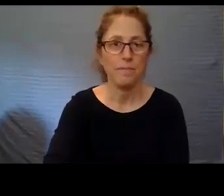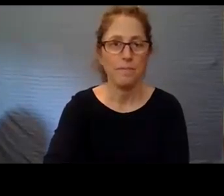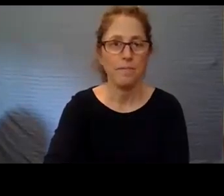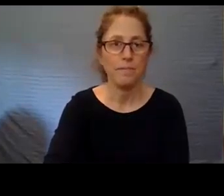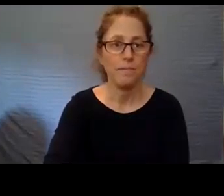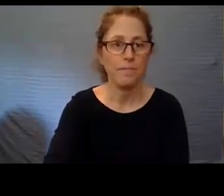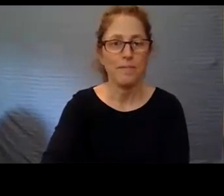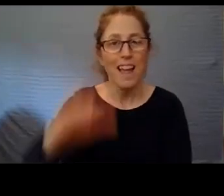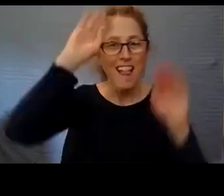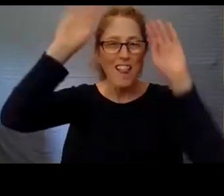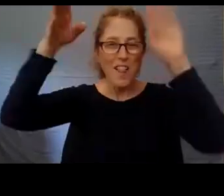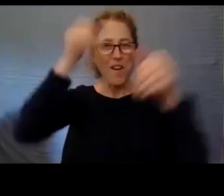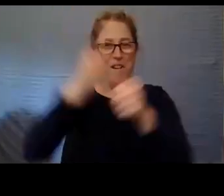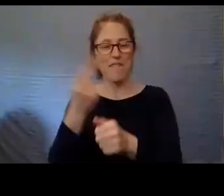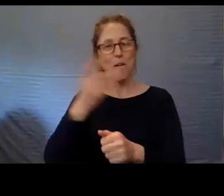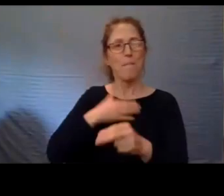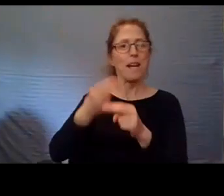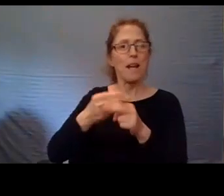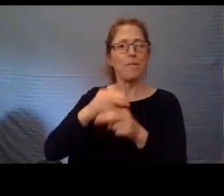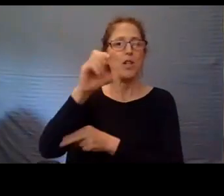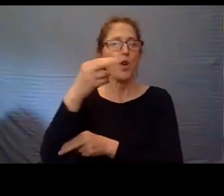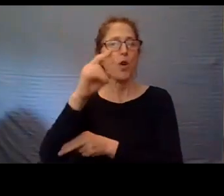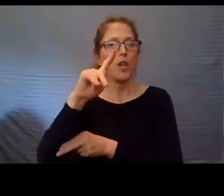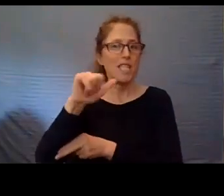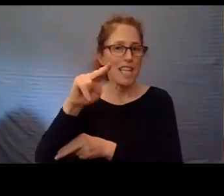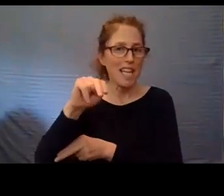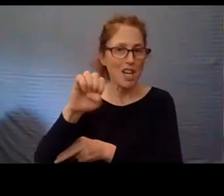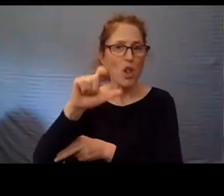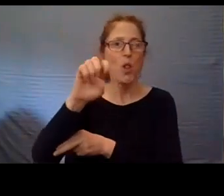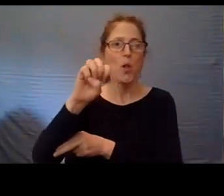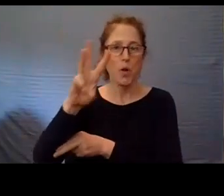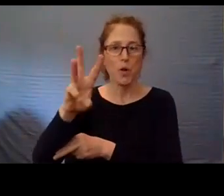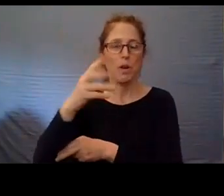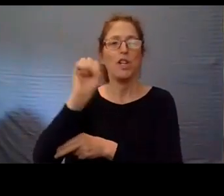Okay. Hello everyone! My name is Christine Lew, I use she/her pronouns, I'm the Director for the ASUW Student